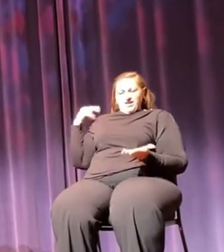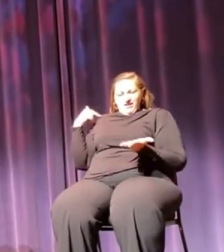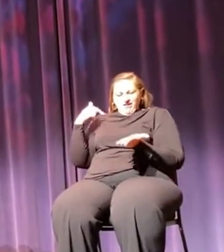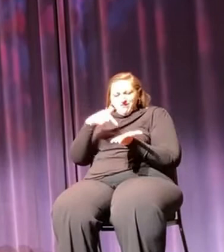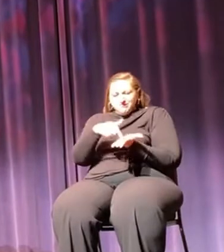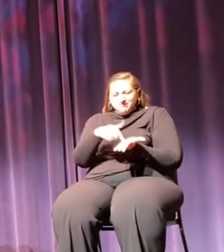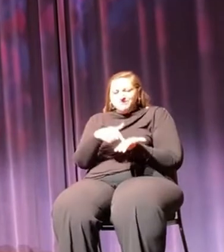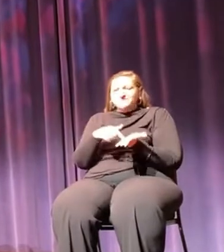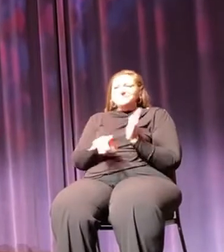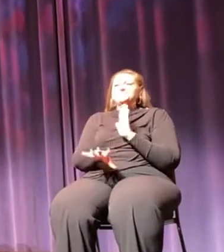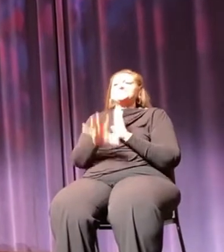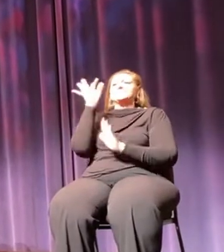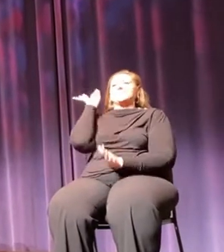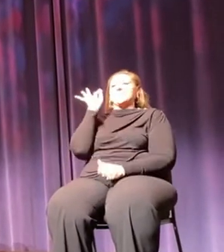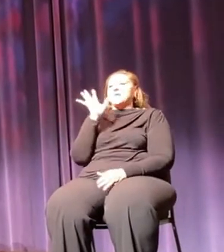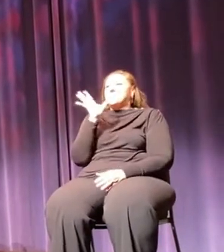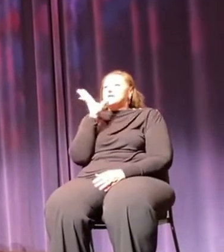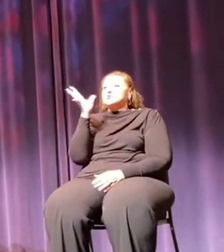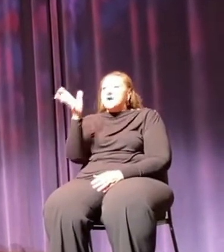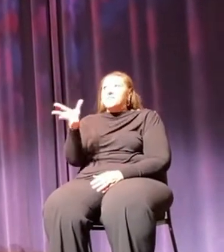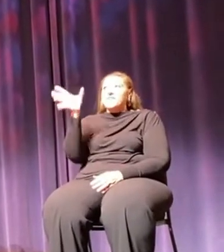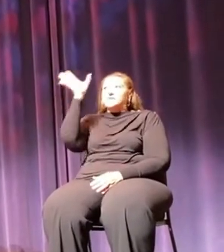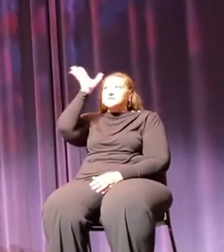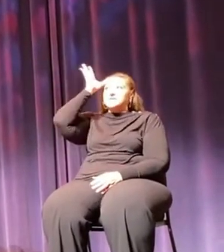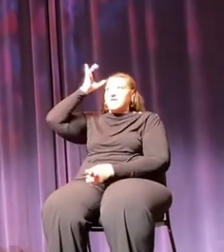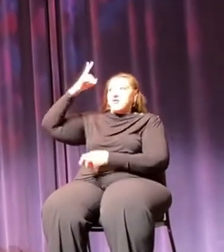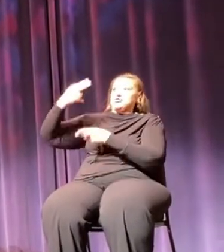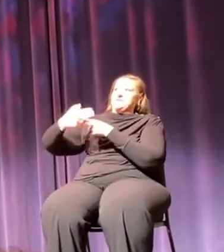We find my grandmother's father's name on page 1,112.